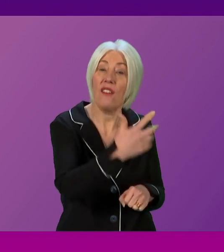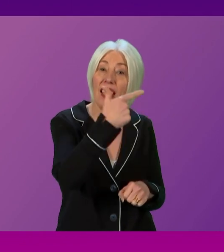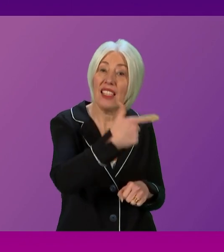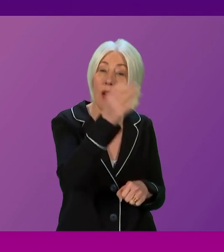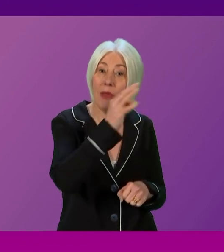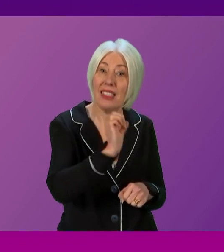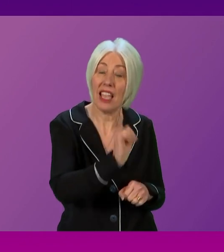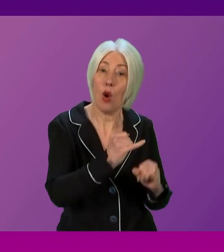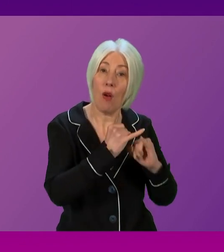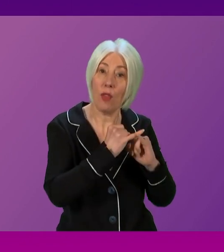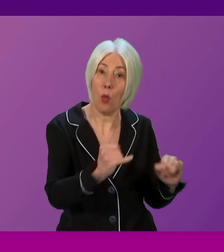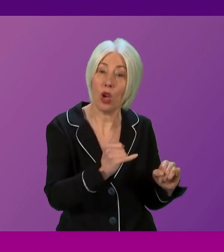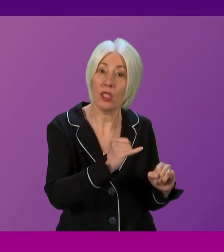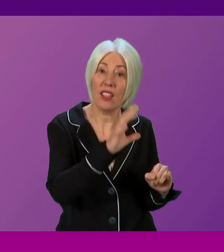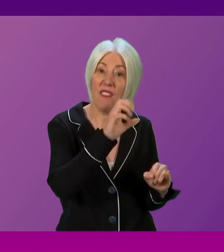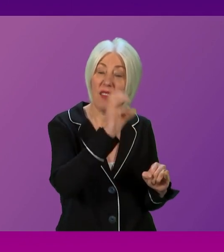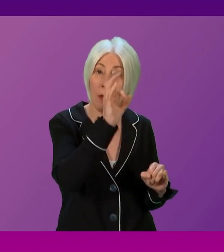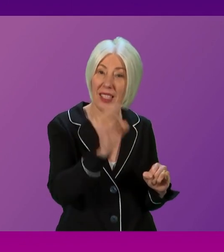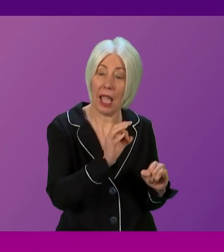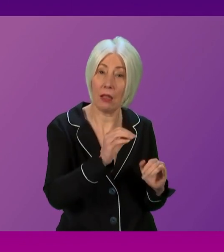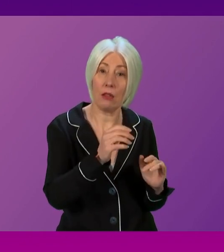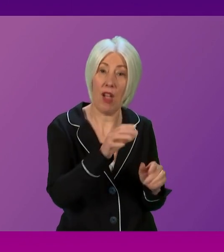the worst 15 per cent of areas on the Scottish index of multiple deprivation,